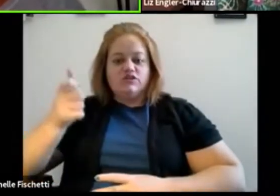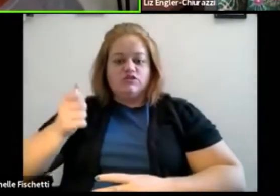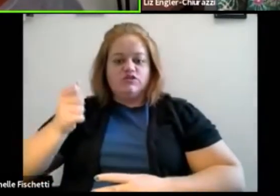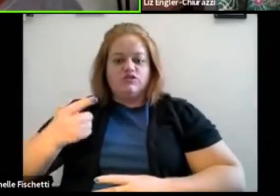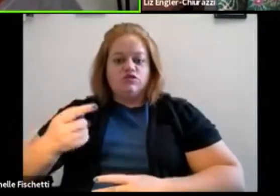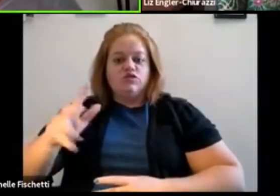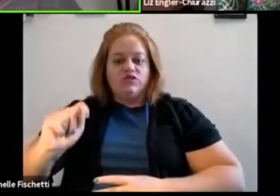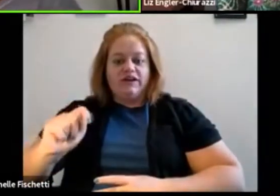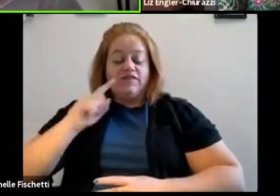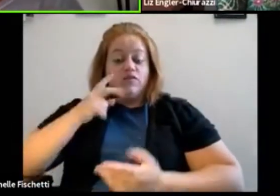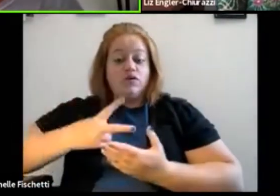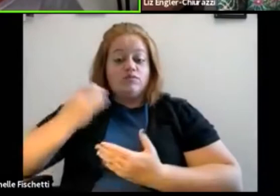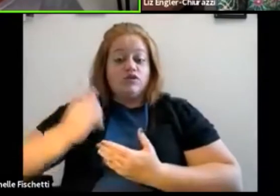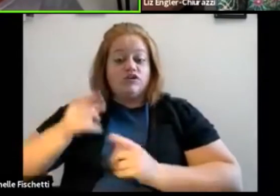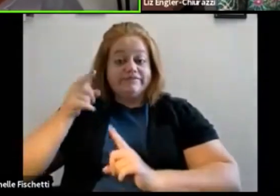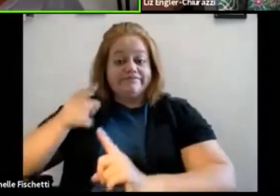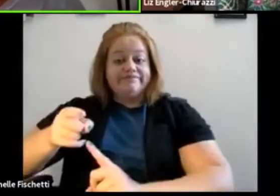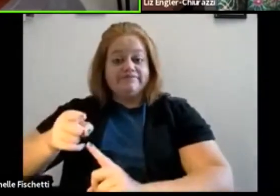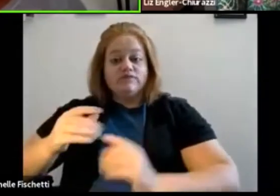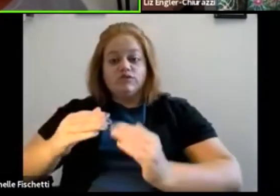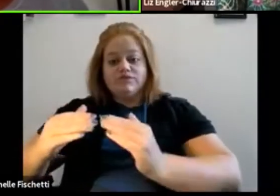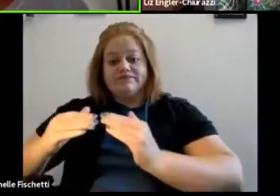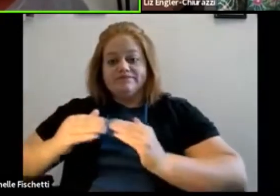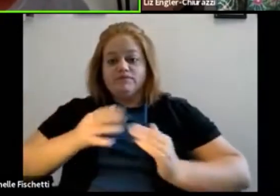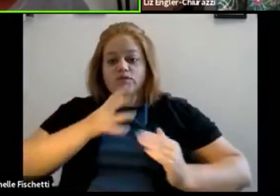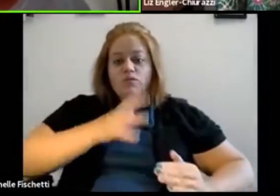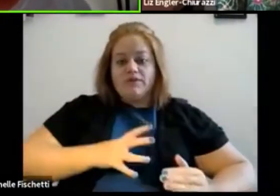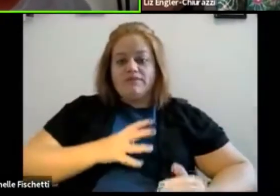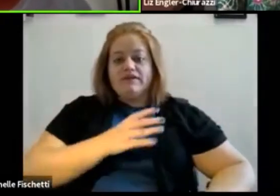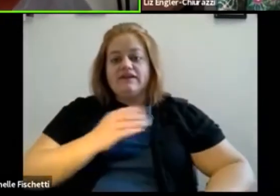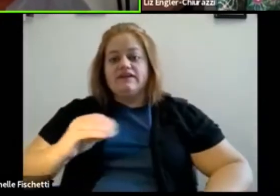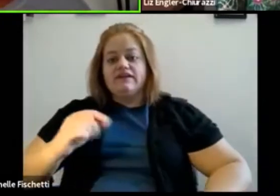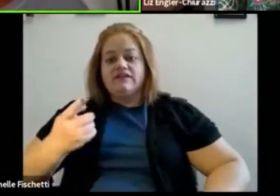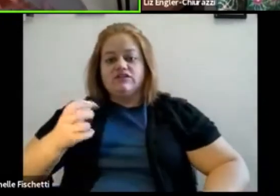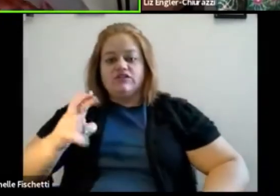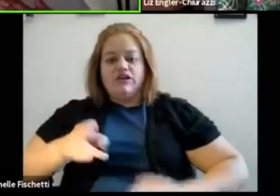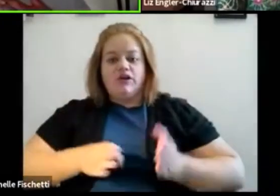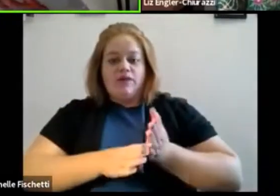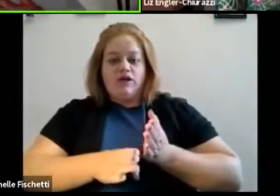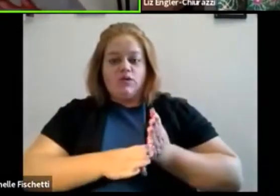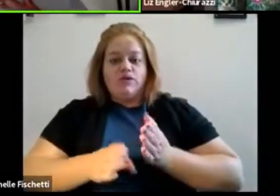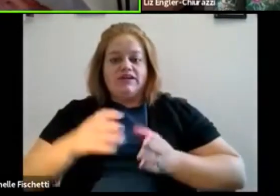the representation of women and gender minorities in STEM. I'm Angelica, I am an